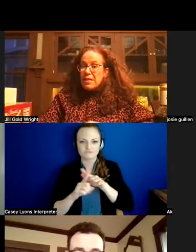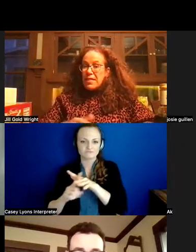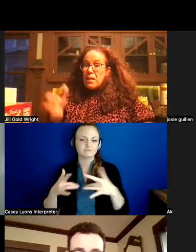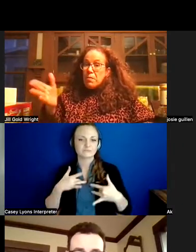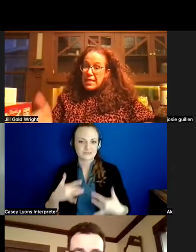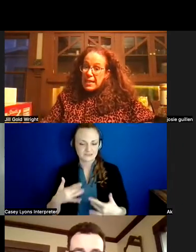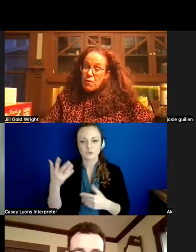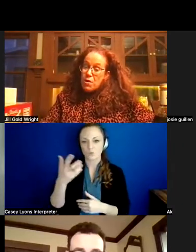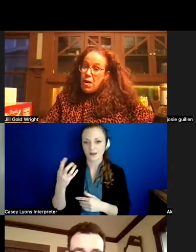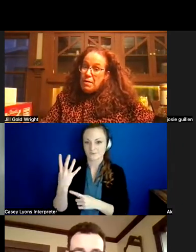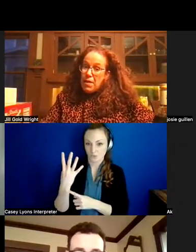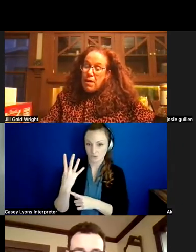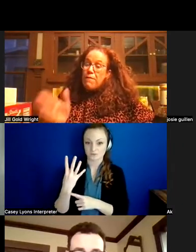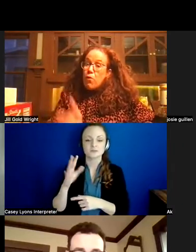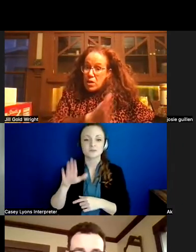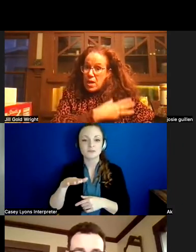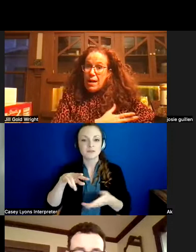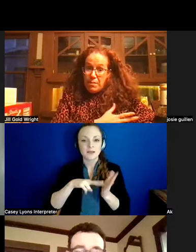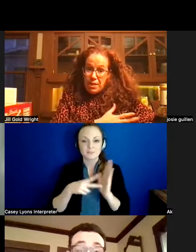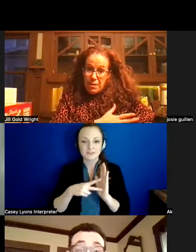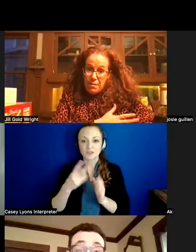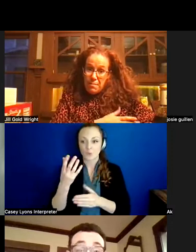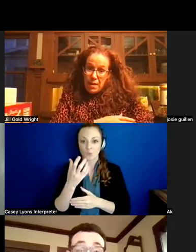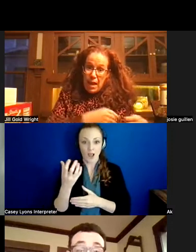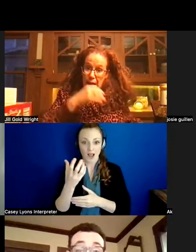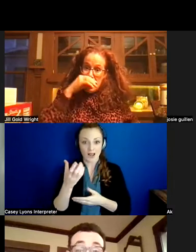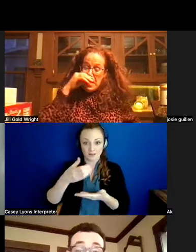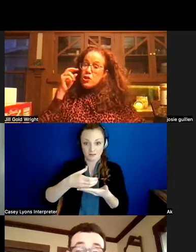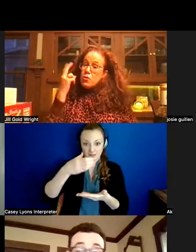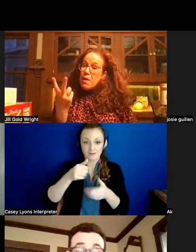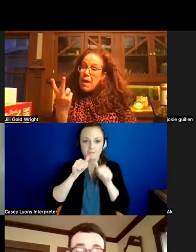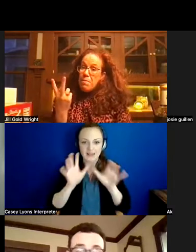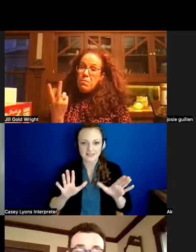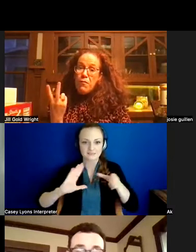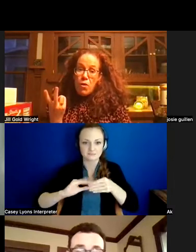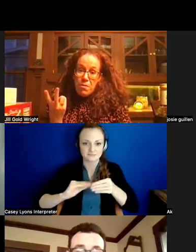over the wine, by the way, 4 times. 19:38:40 Okay. 2 of them happened before the